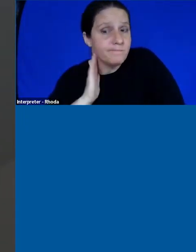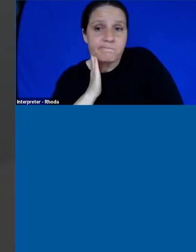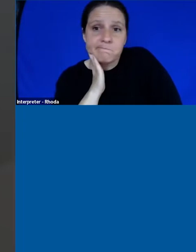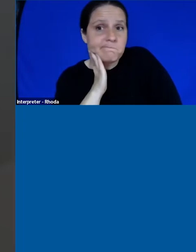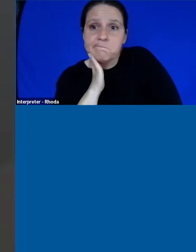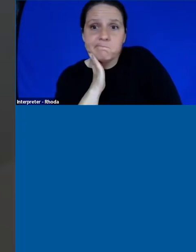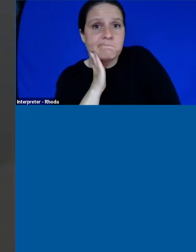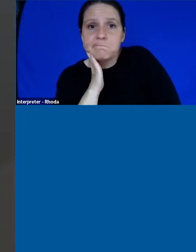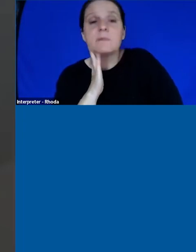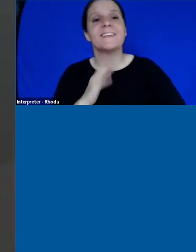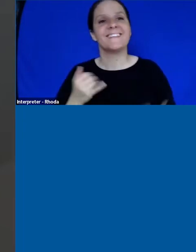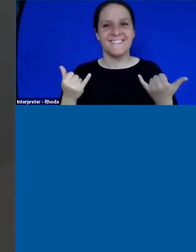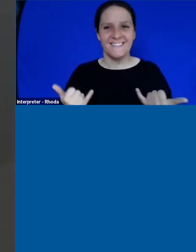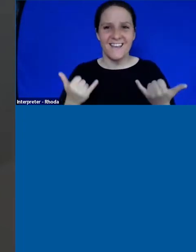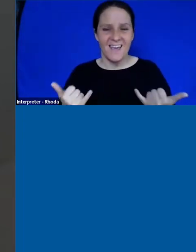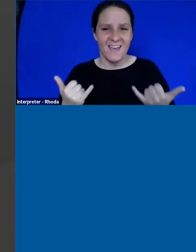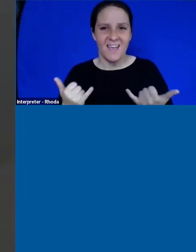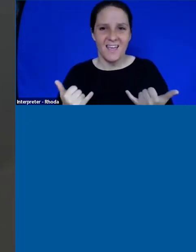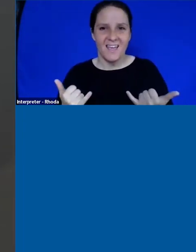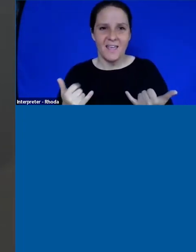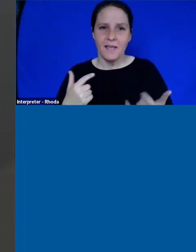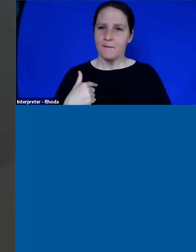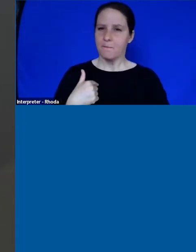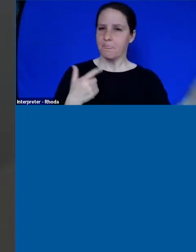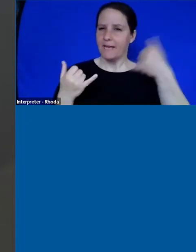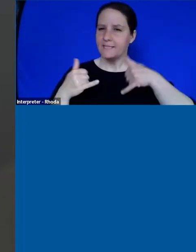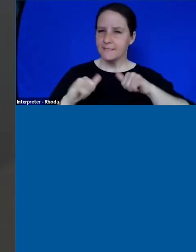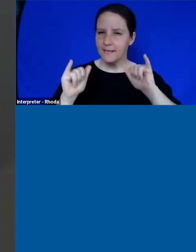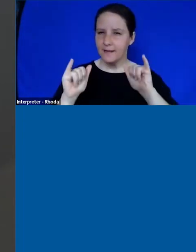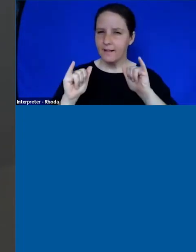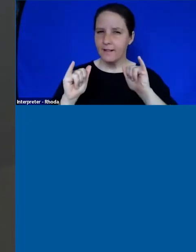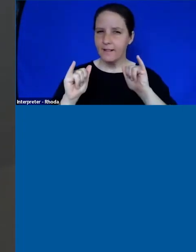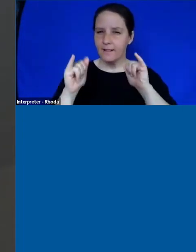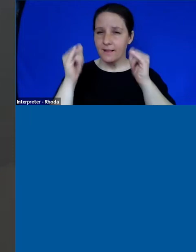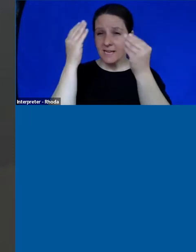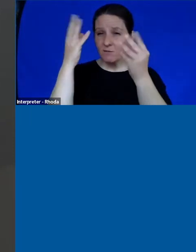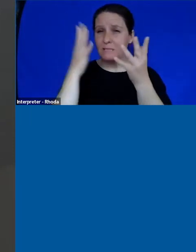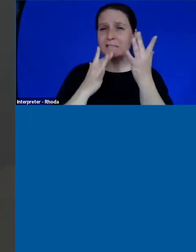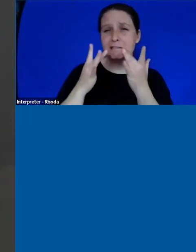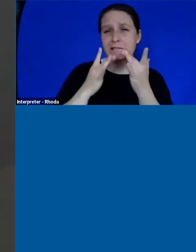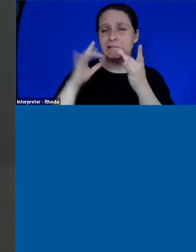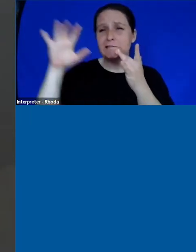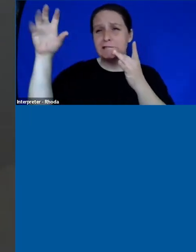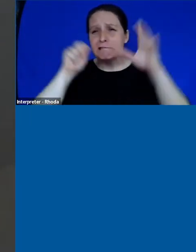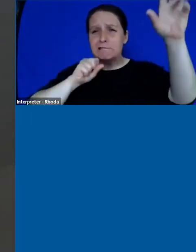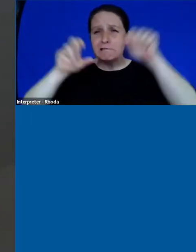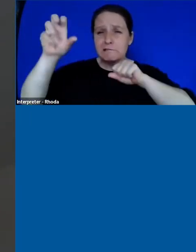I mean, today, I still don't get very much information from the data dashboards. I mean, you saw what the government one said,